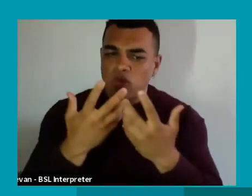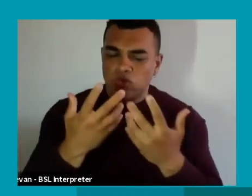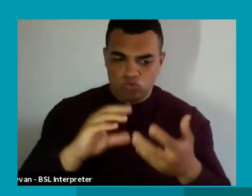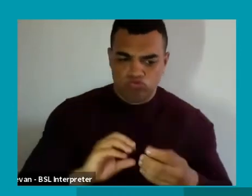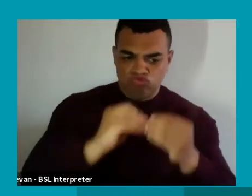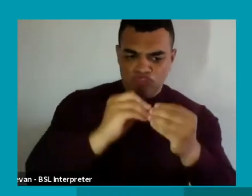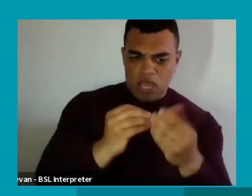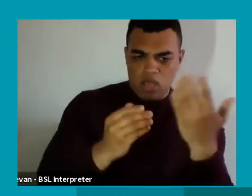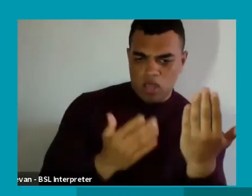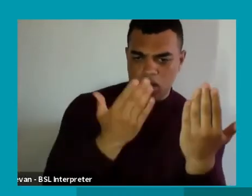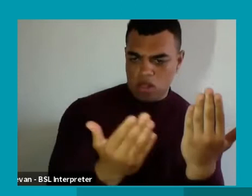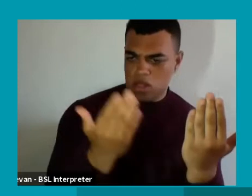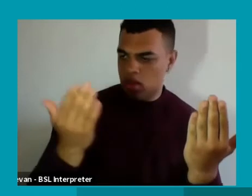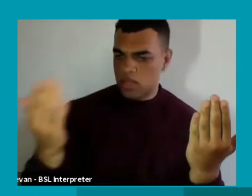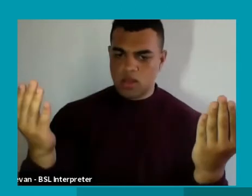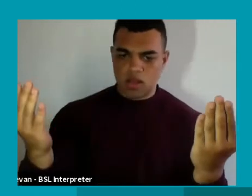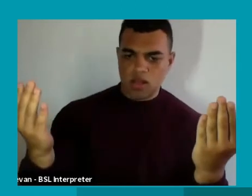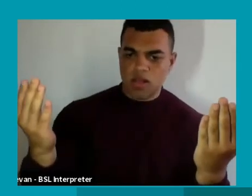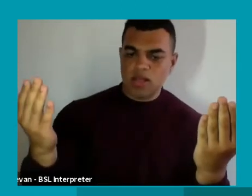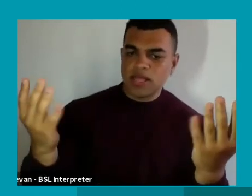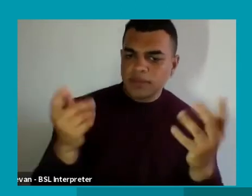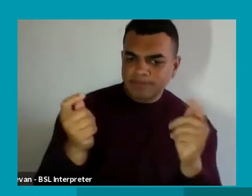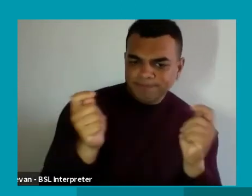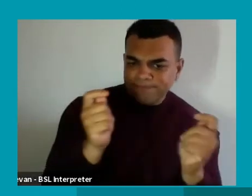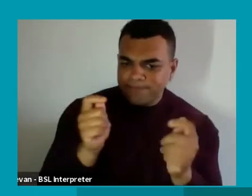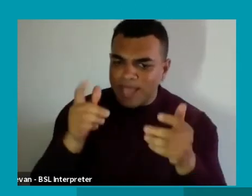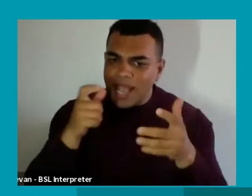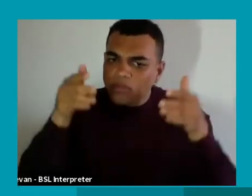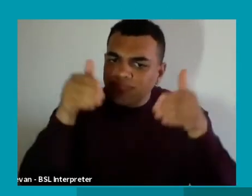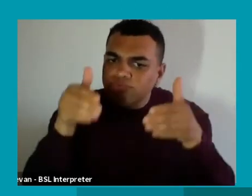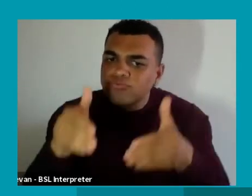So those are just a couple of tips on how to tailor your CV to each role, next slide.